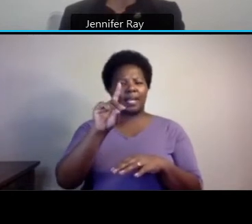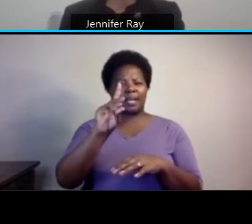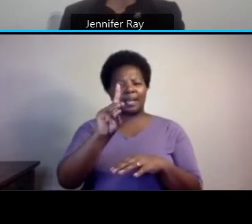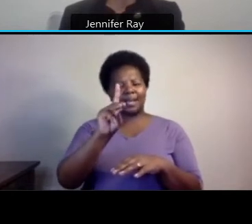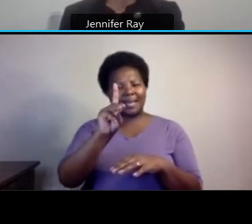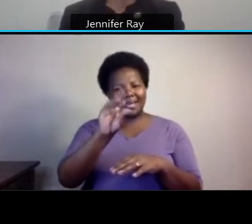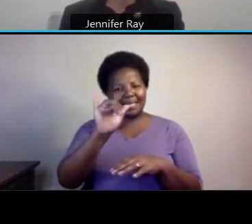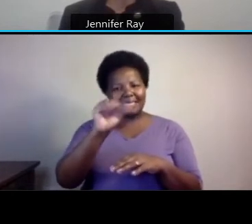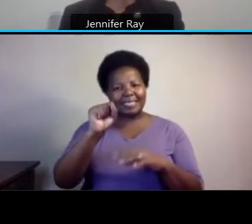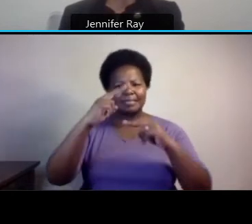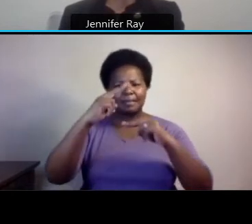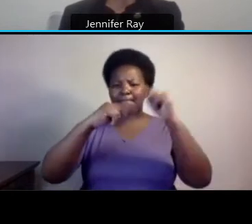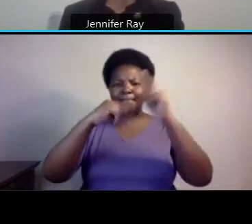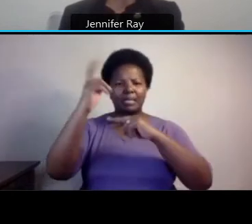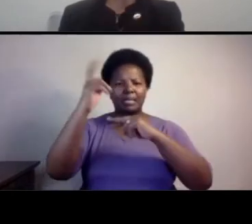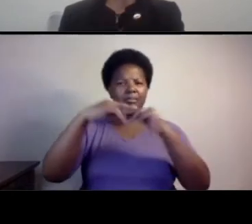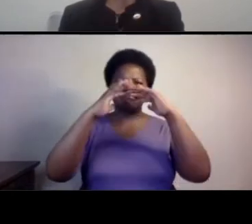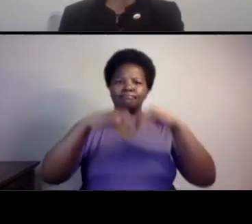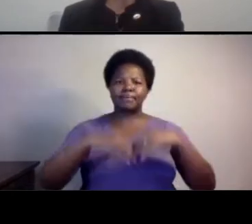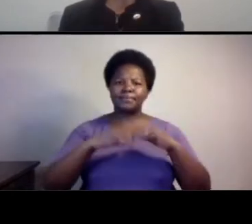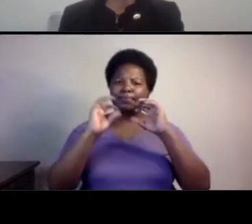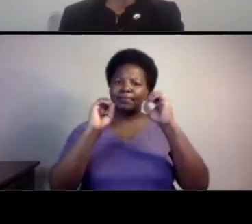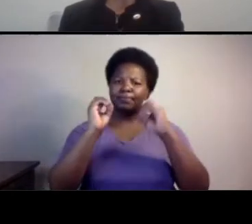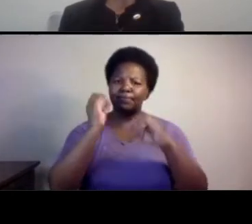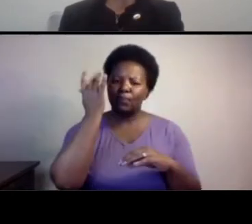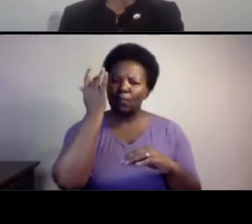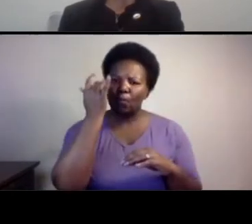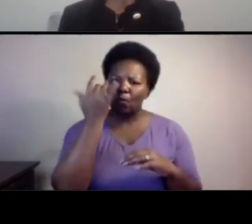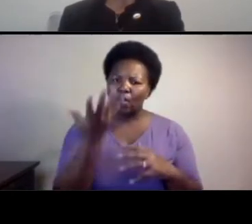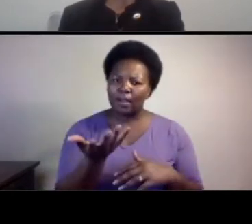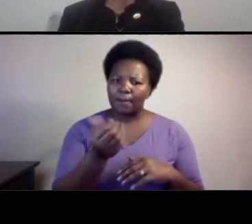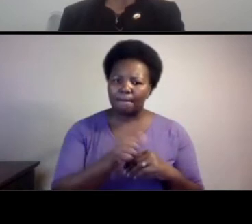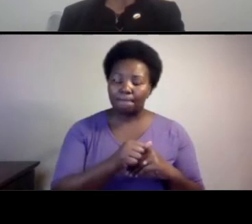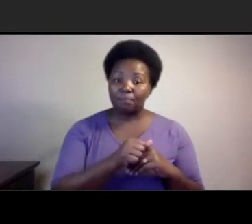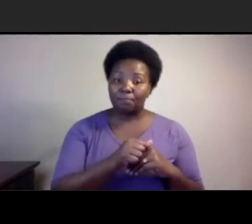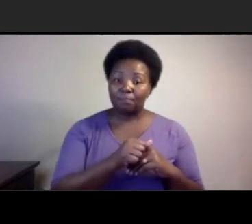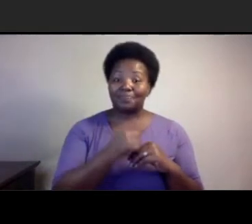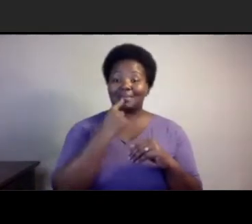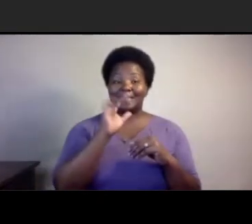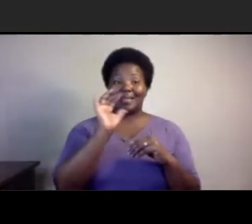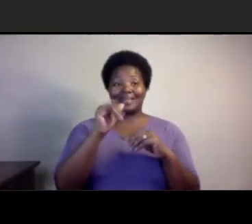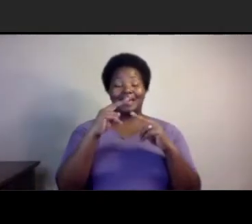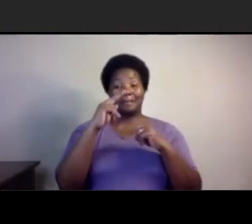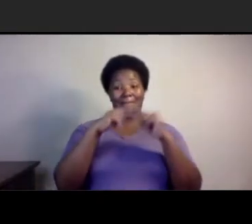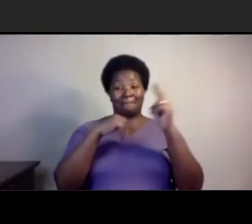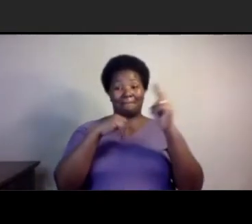maybe i can answer that in order to demolish that building we have to advertise and hire